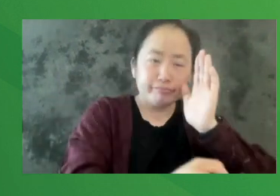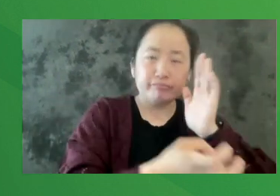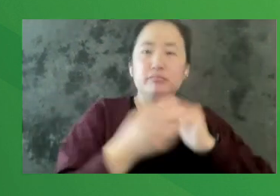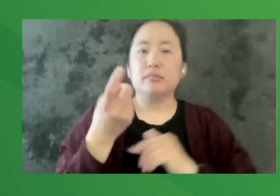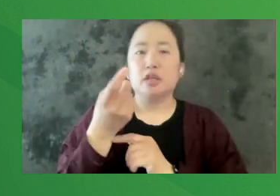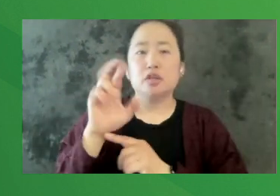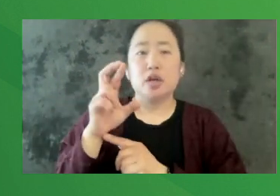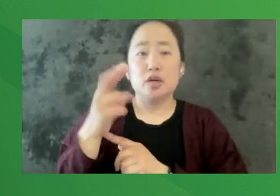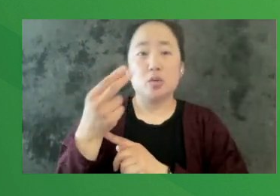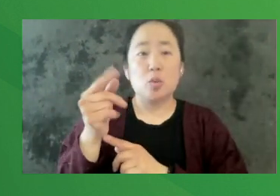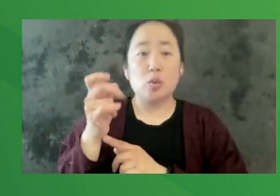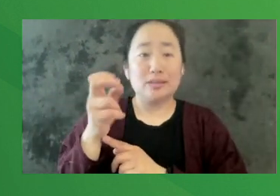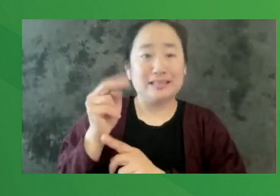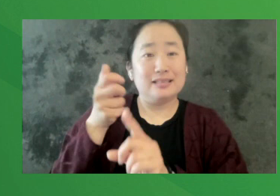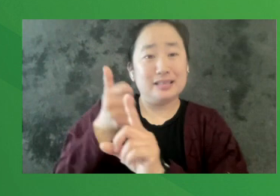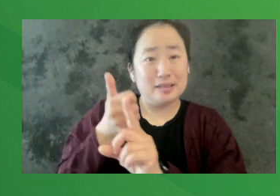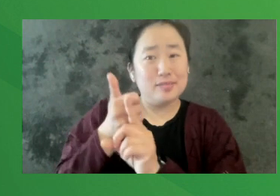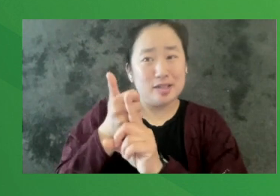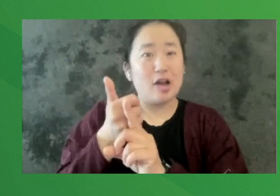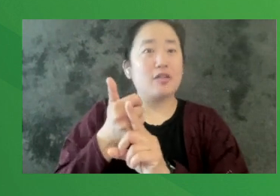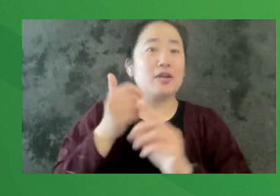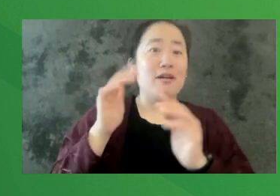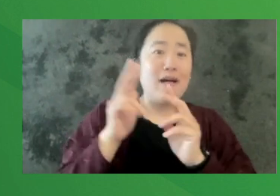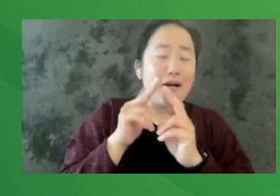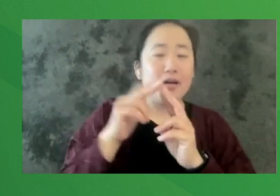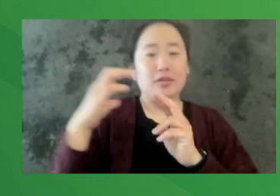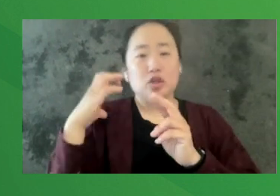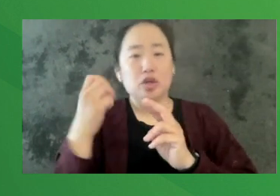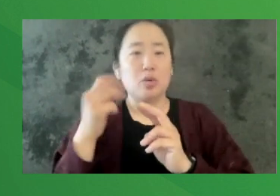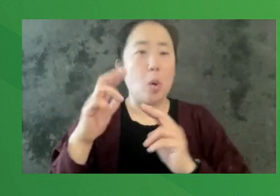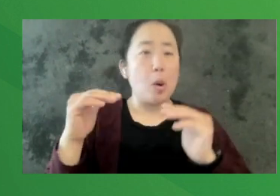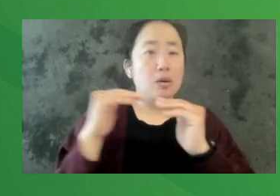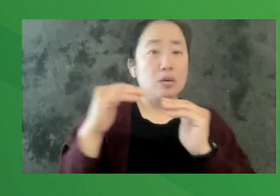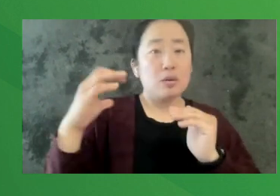we do programming at our annual conference. We've run webinars and we're always happy to